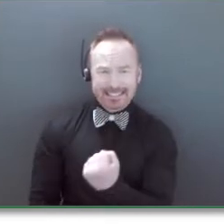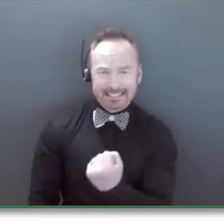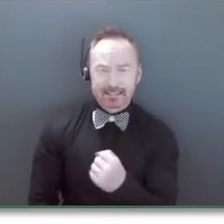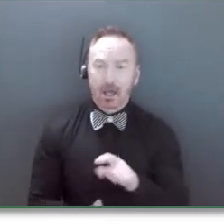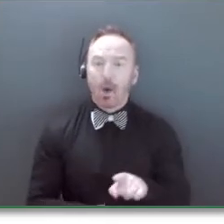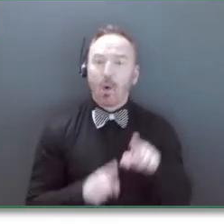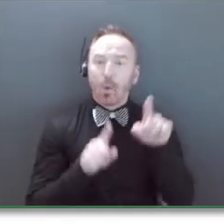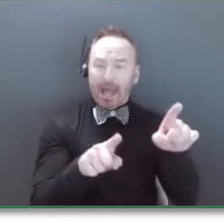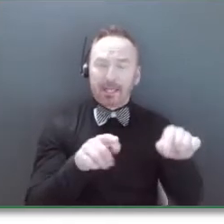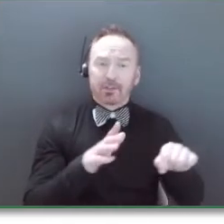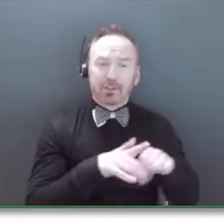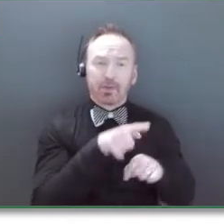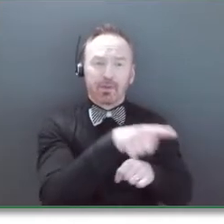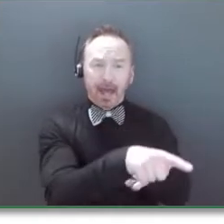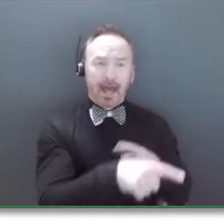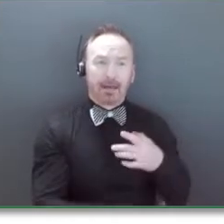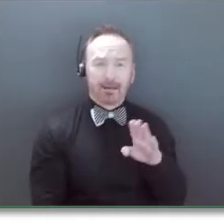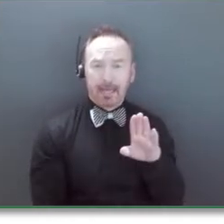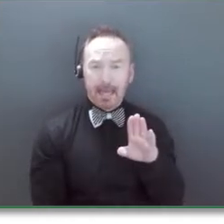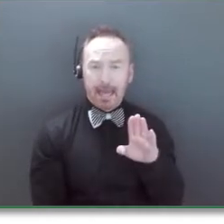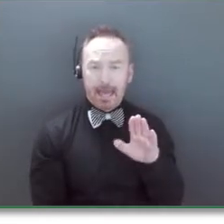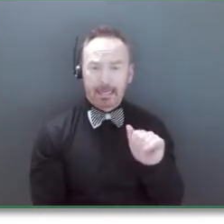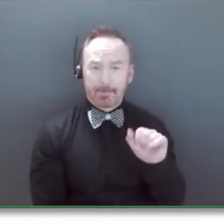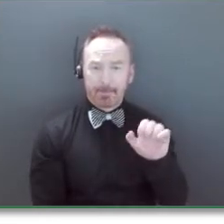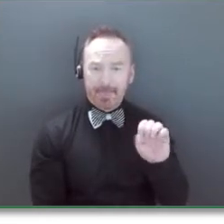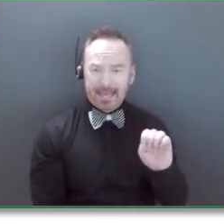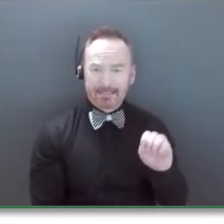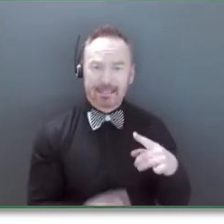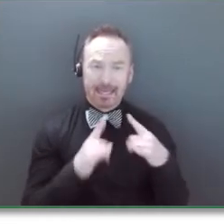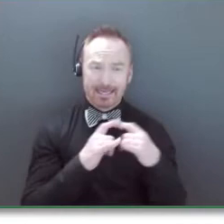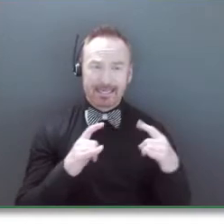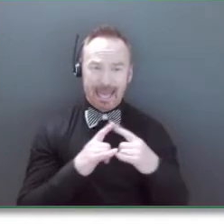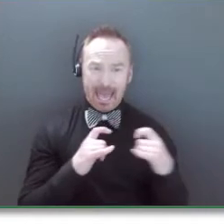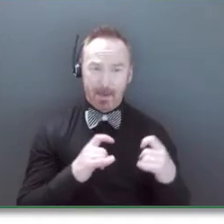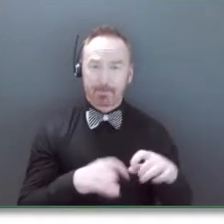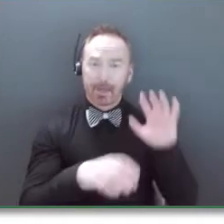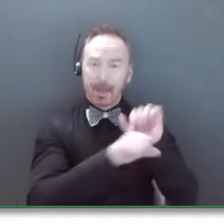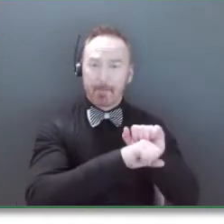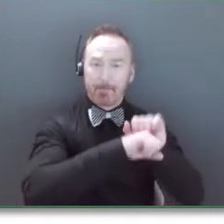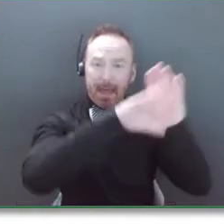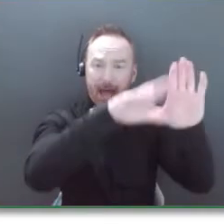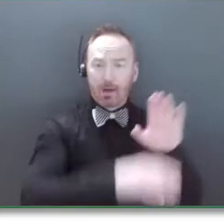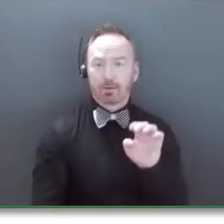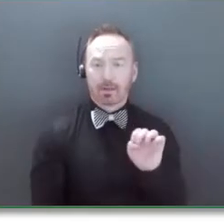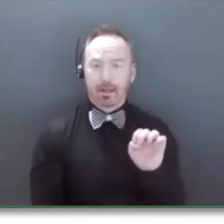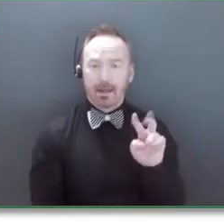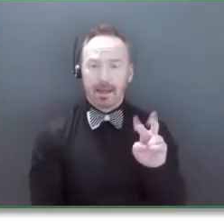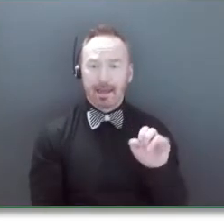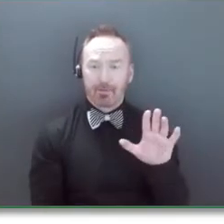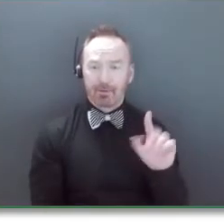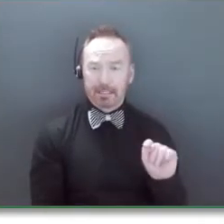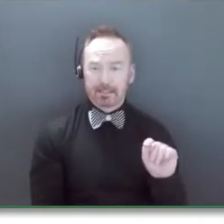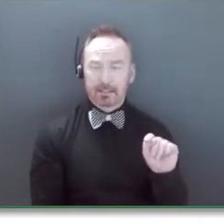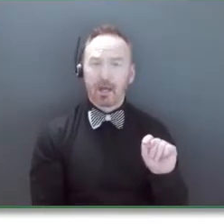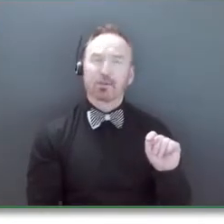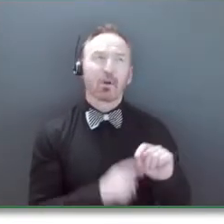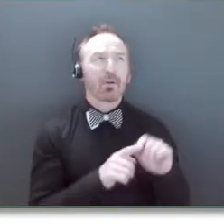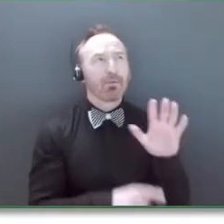making it to a roughly 22 000 foot elevation. Next slide please. A former BCMOS board member named